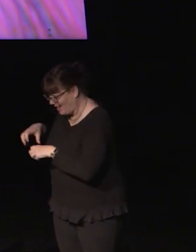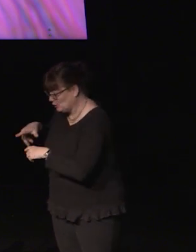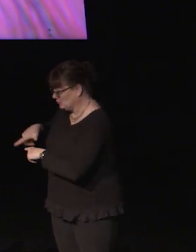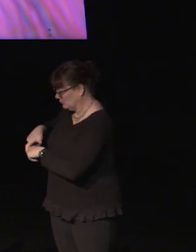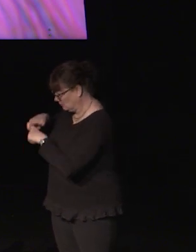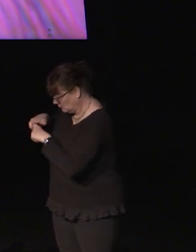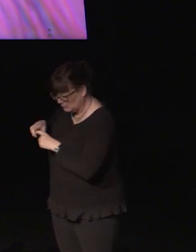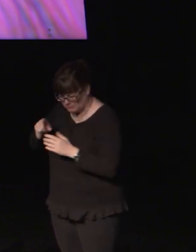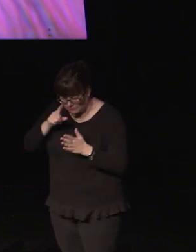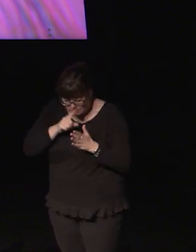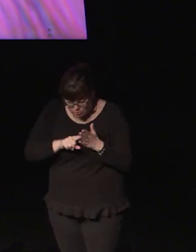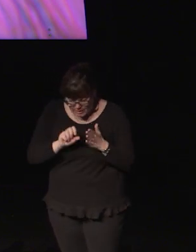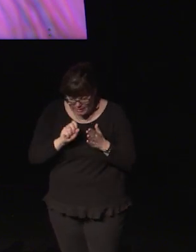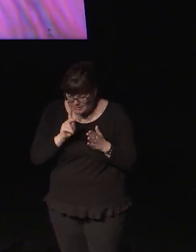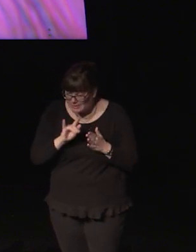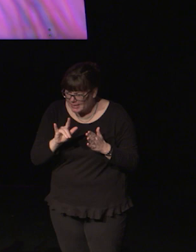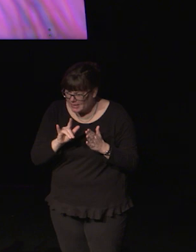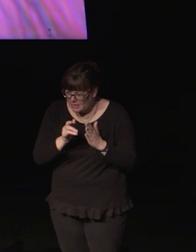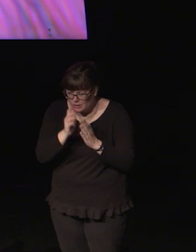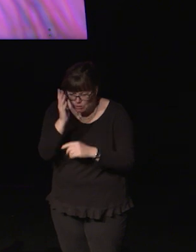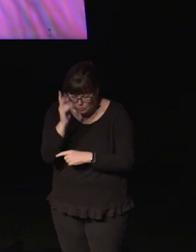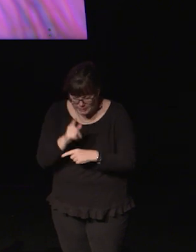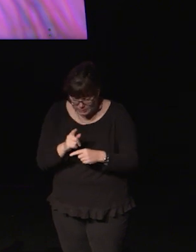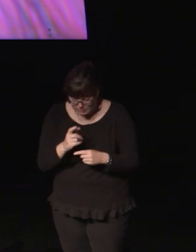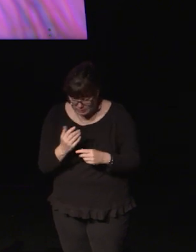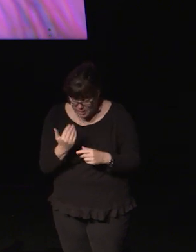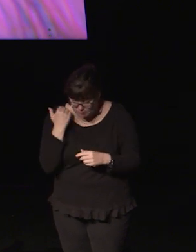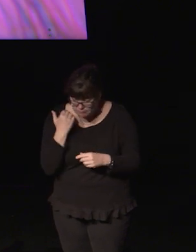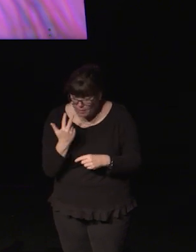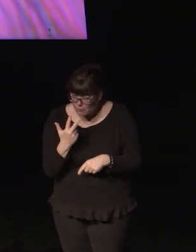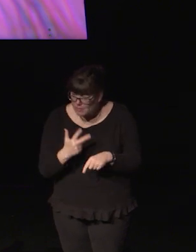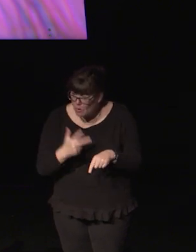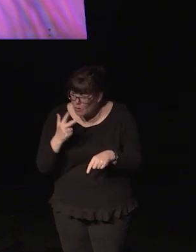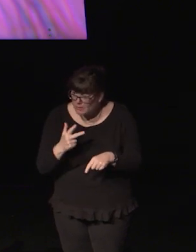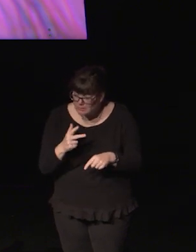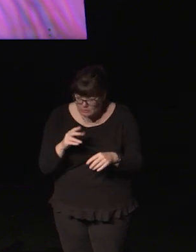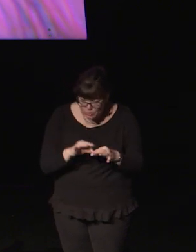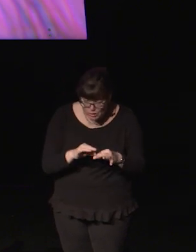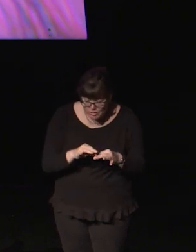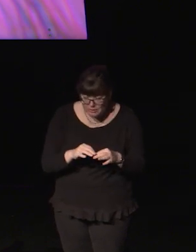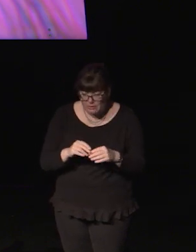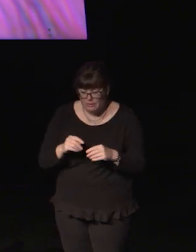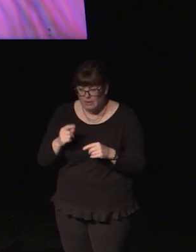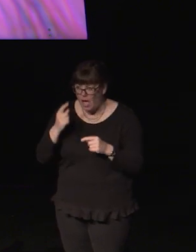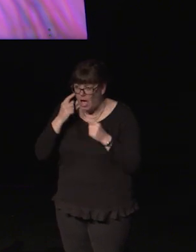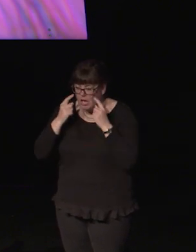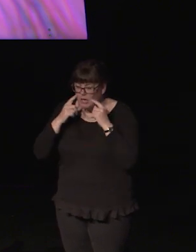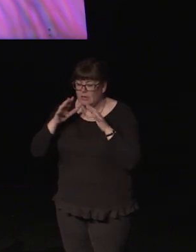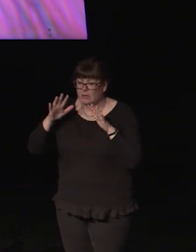I've got three skill points I wanna use. Just being able to, you know, relax my eyes a little bit, and arrow through